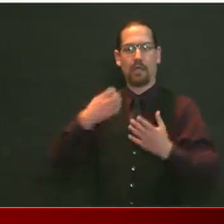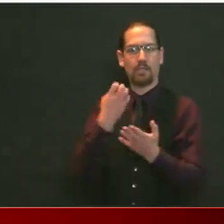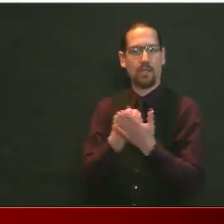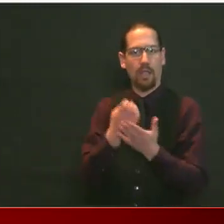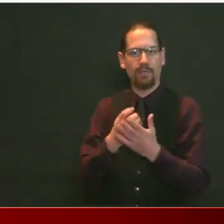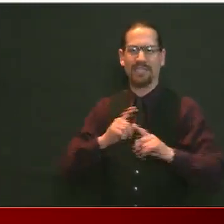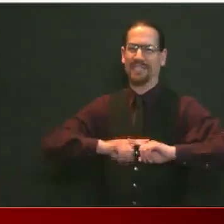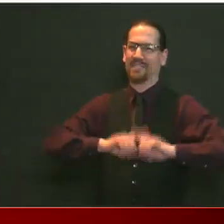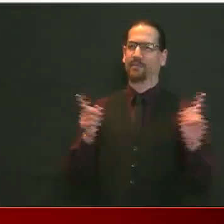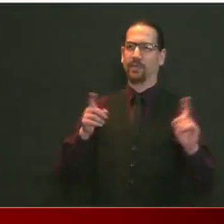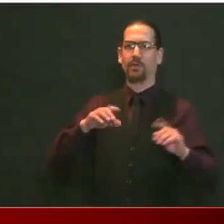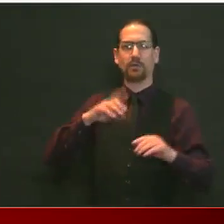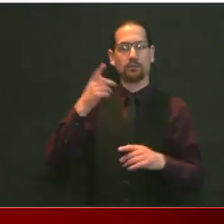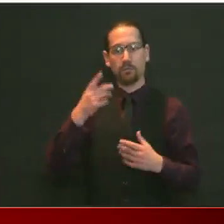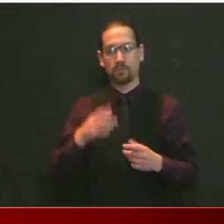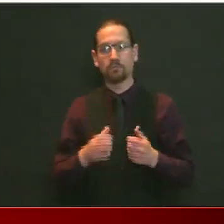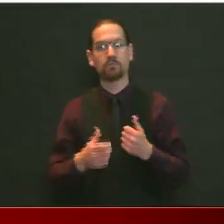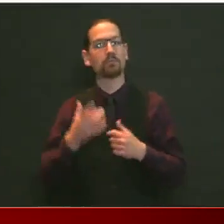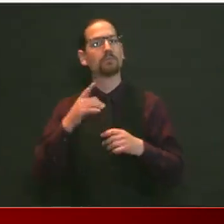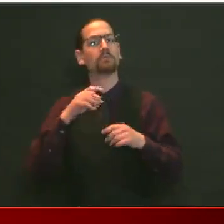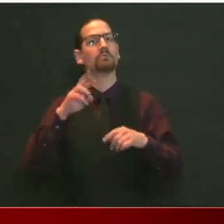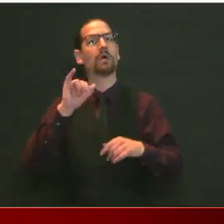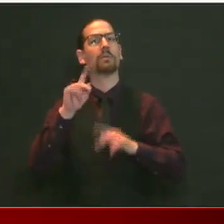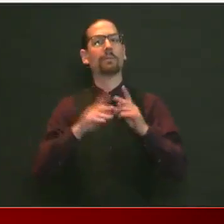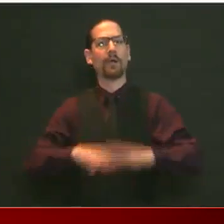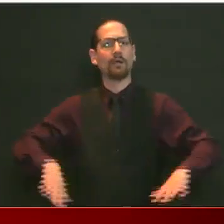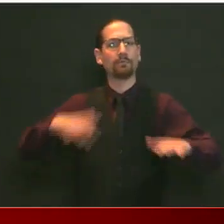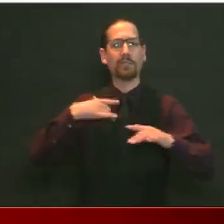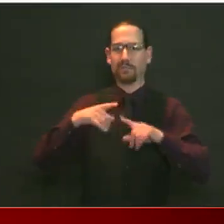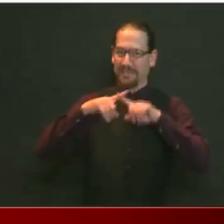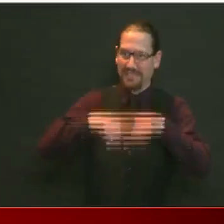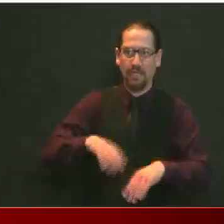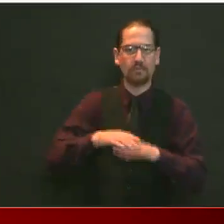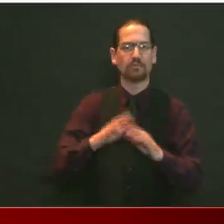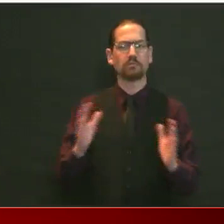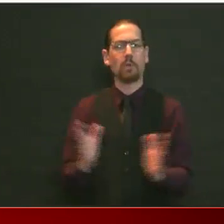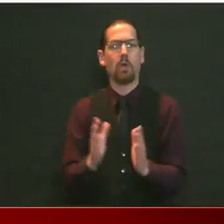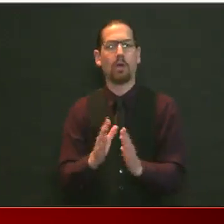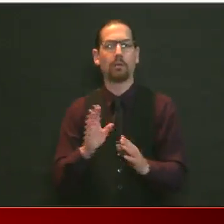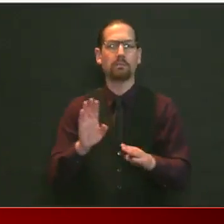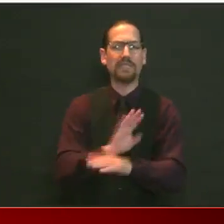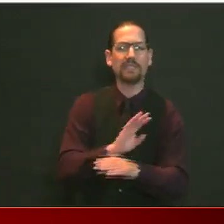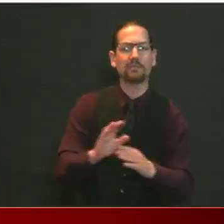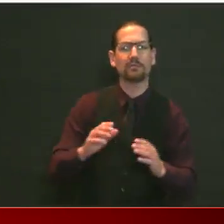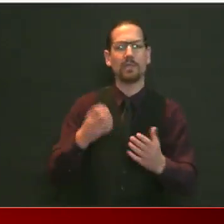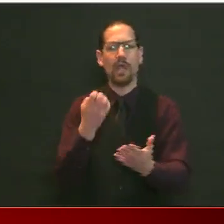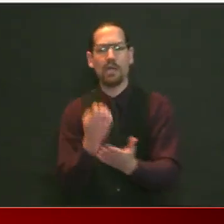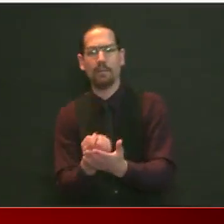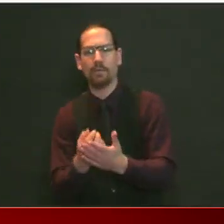BUSINESSES. WE HAVE A VERY HIGH PERCENT OF OUR ECONOMY IS IN BUSINESSES THAT ARE IN 20 PEOPLE OR FEWER. SO